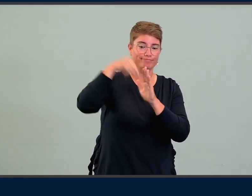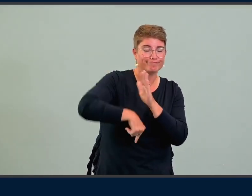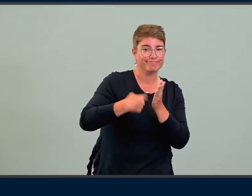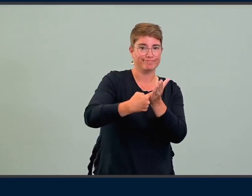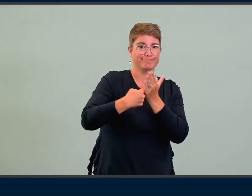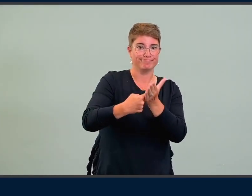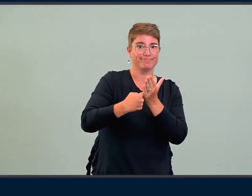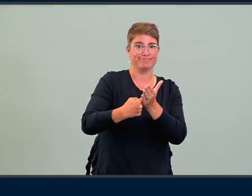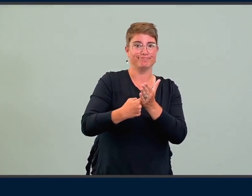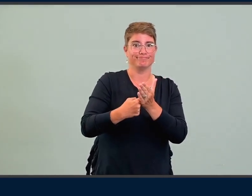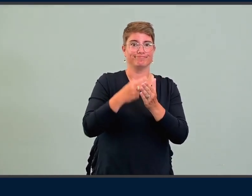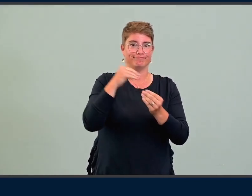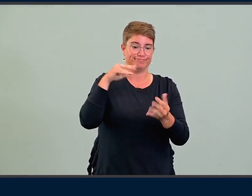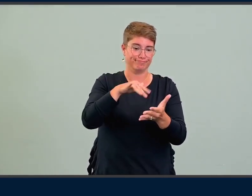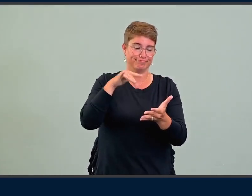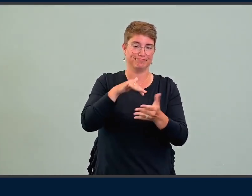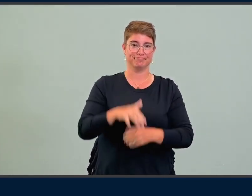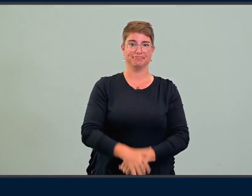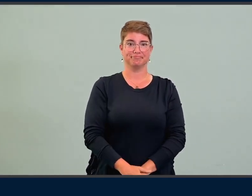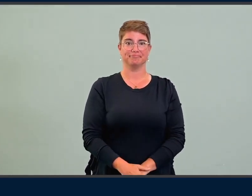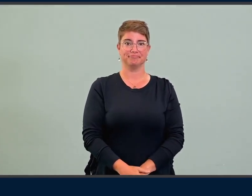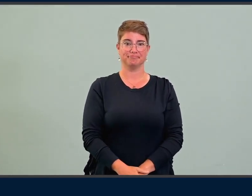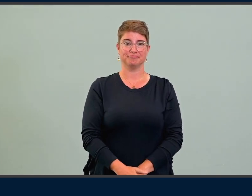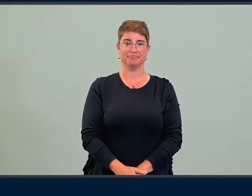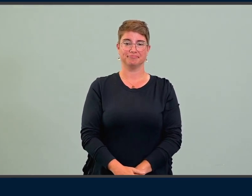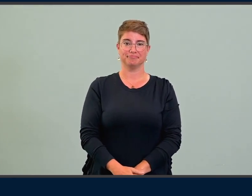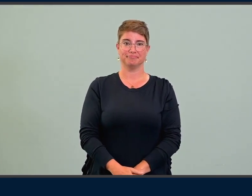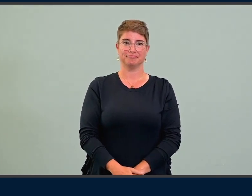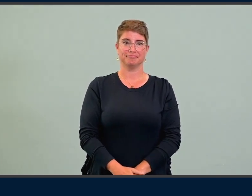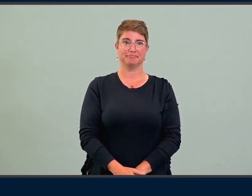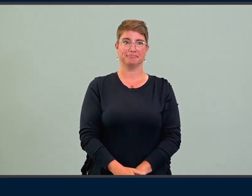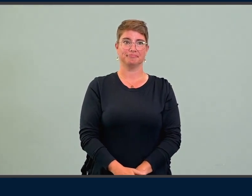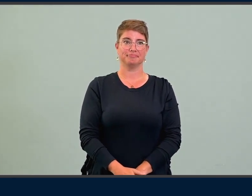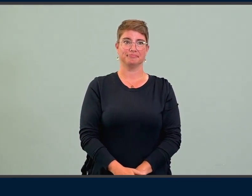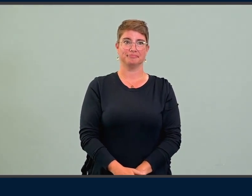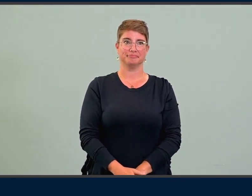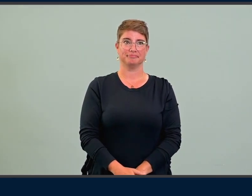we met in Kentucky for three days for more in-depth training.